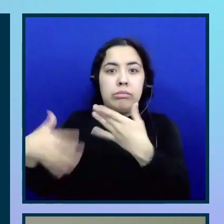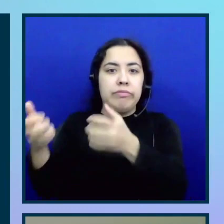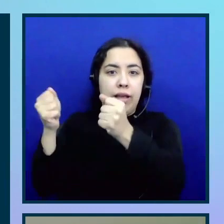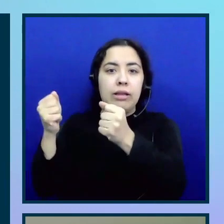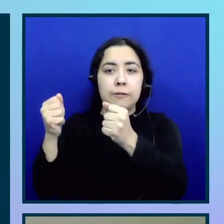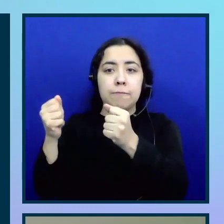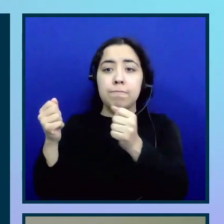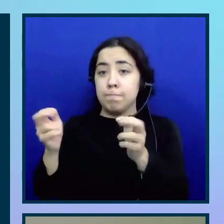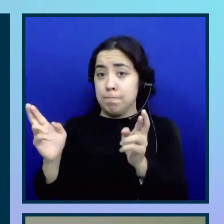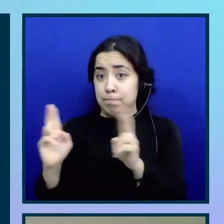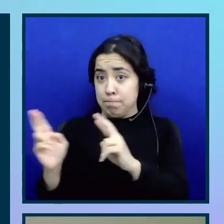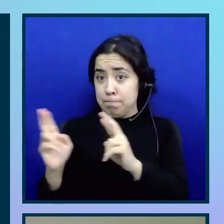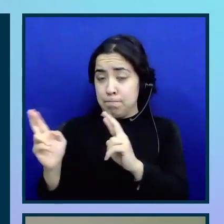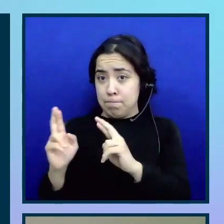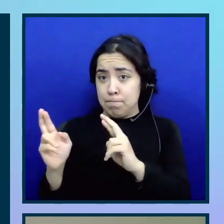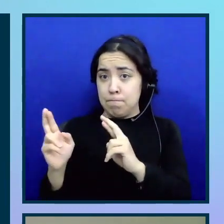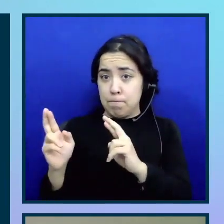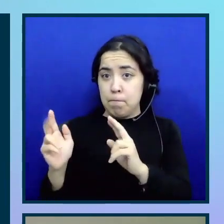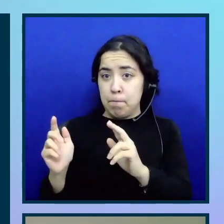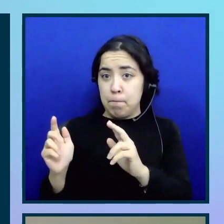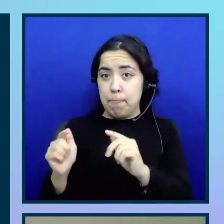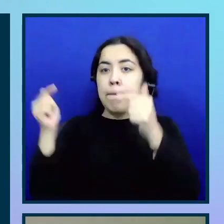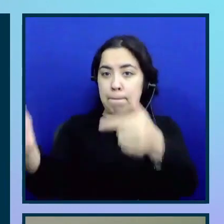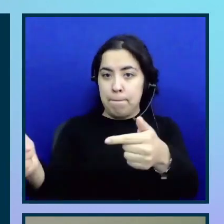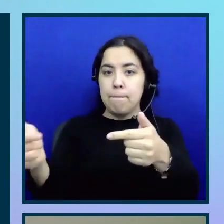but I talked about going slightly off the map.